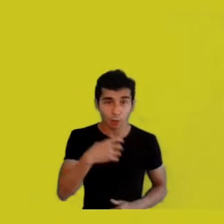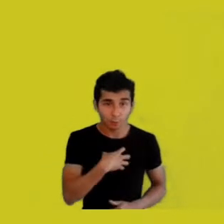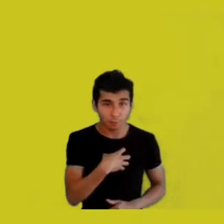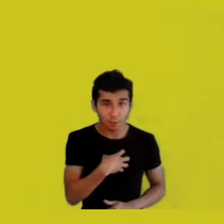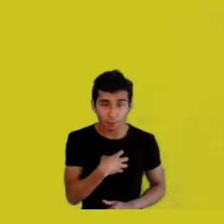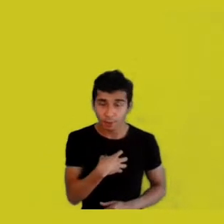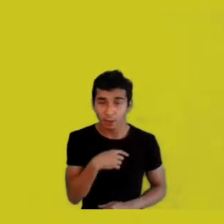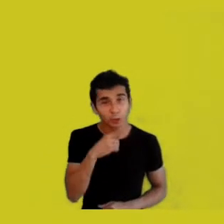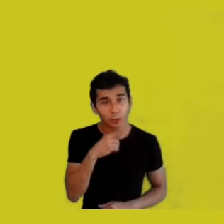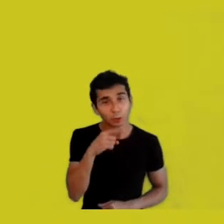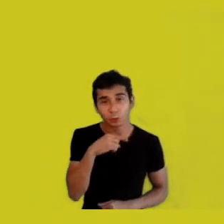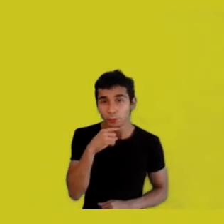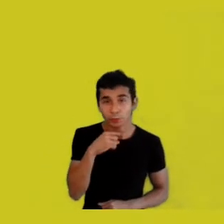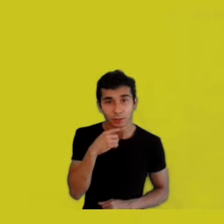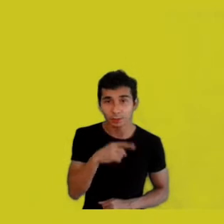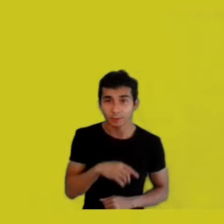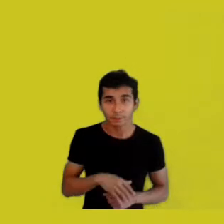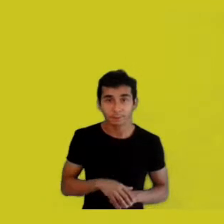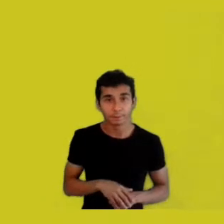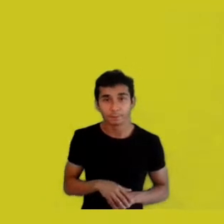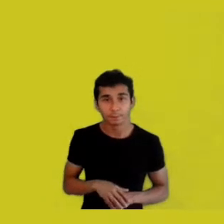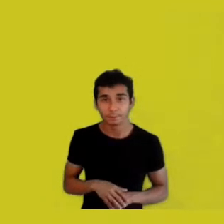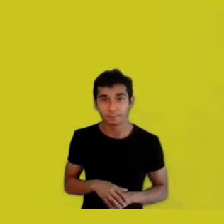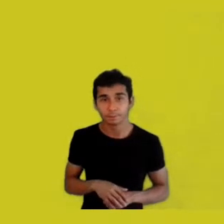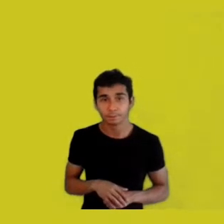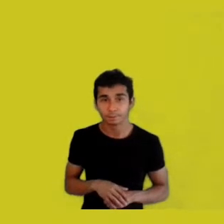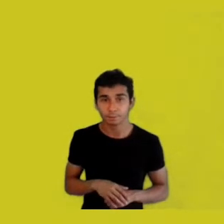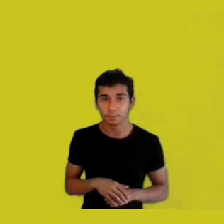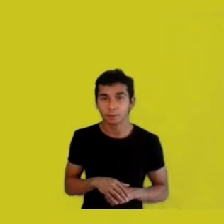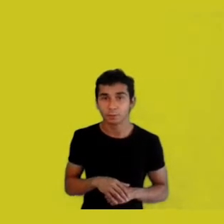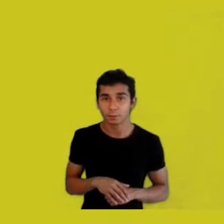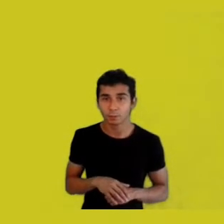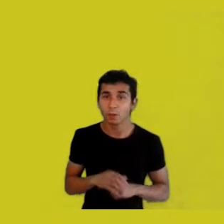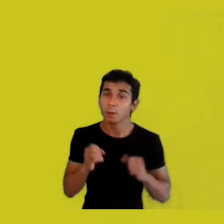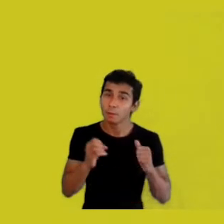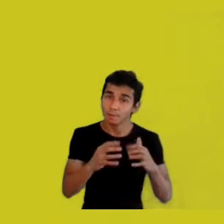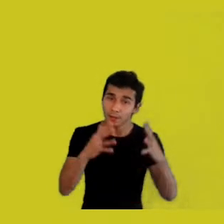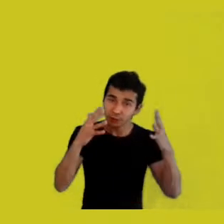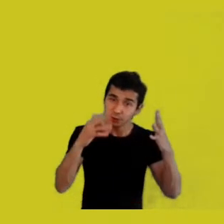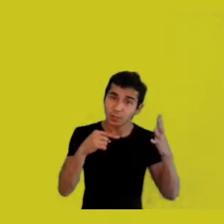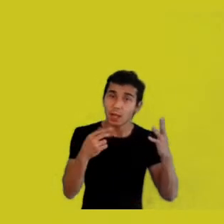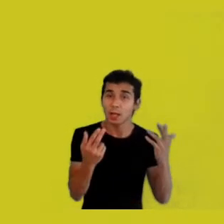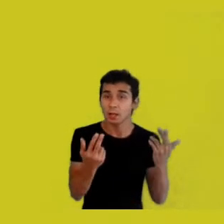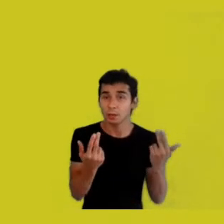if it hasn’t an intersemiotical dimension, let’s say,